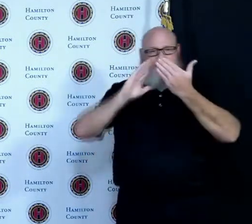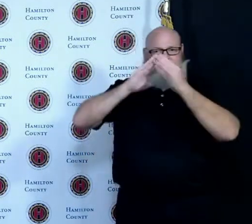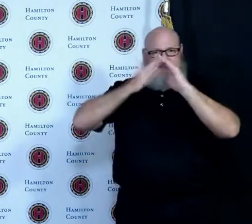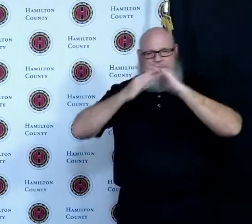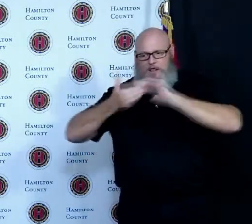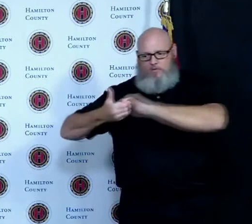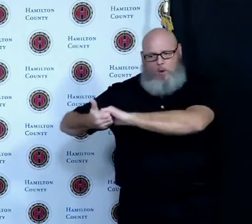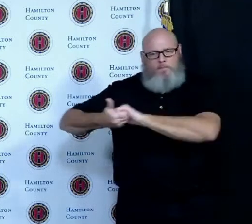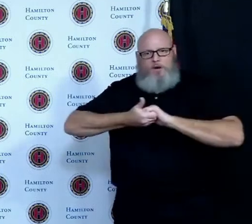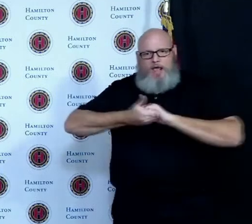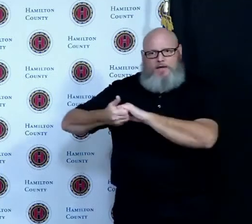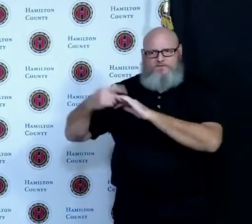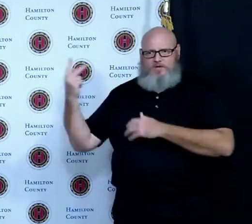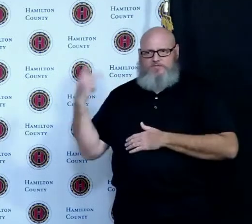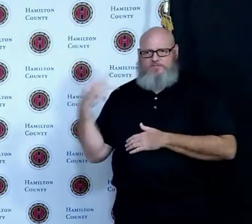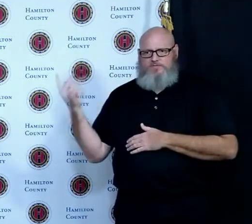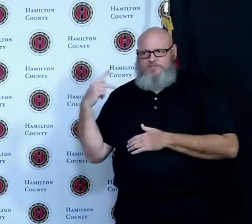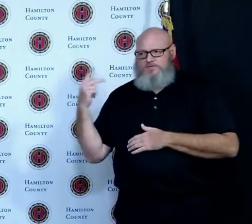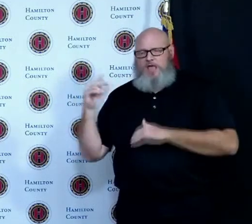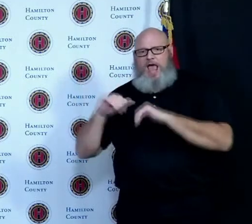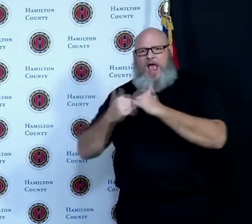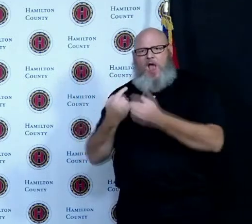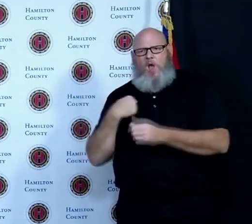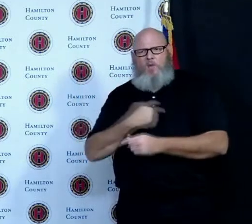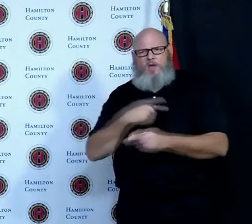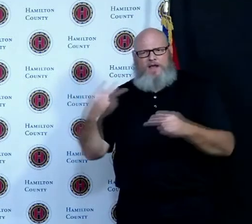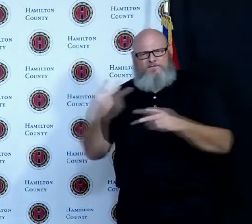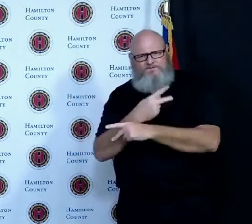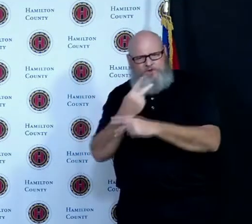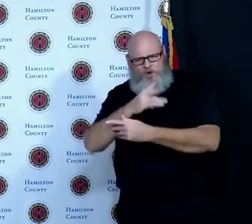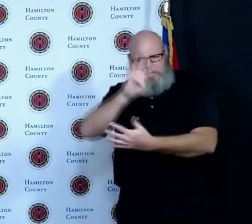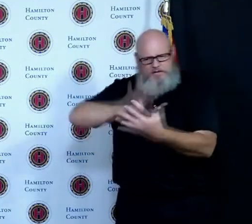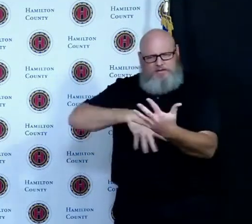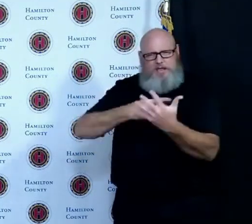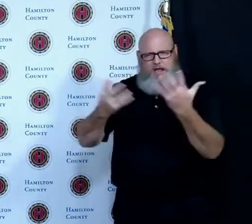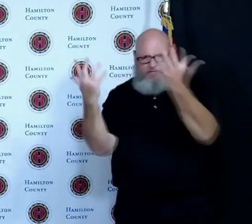as you can tell without any predictability about how many doses we're going to get and when we're